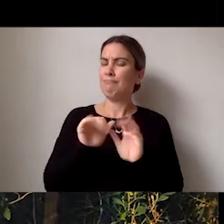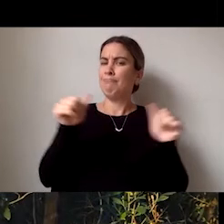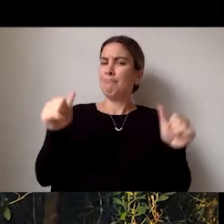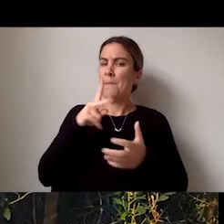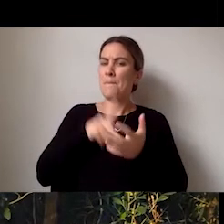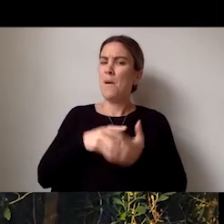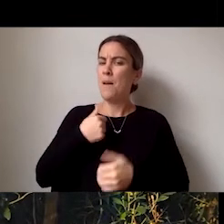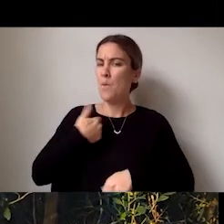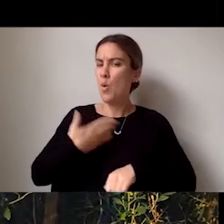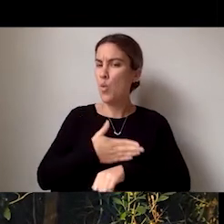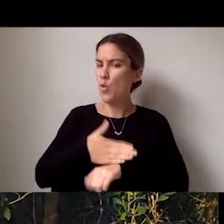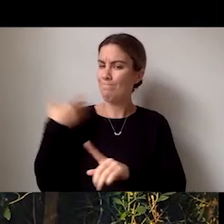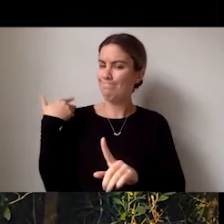to 10 years.